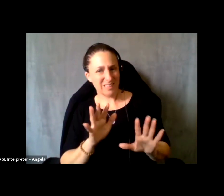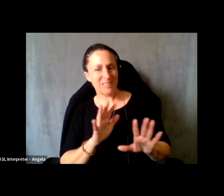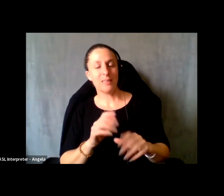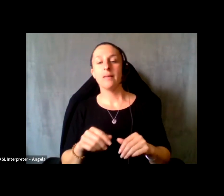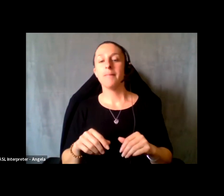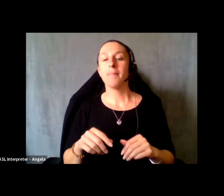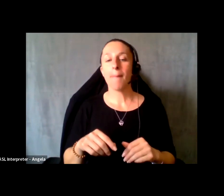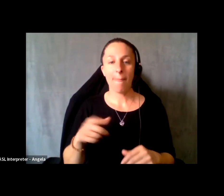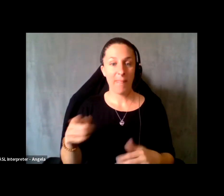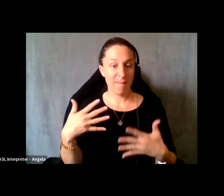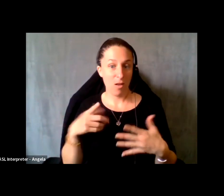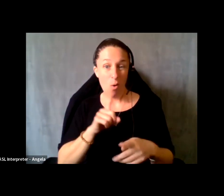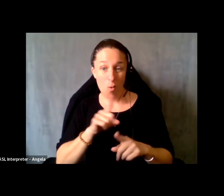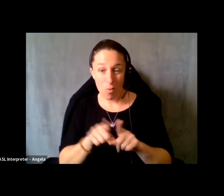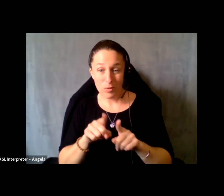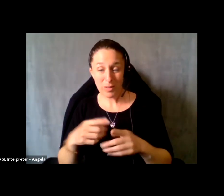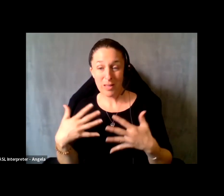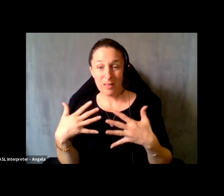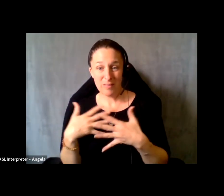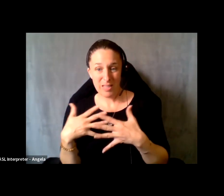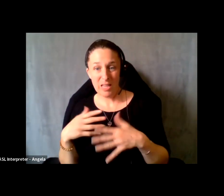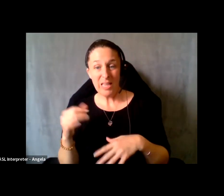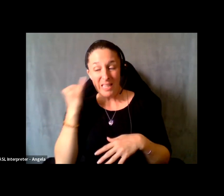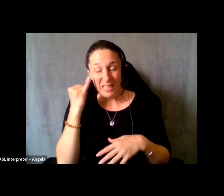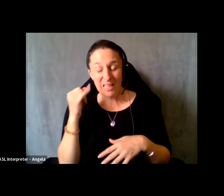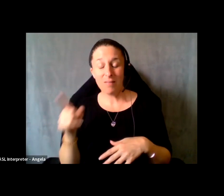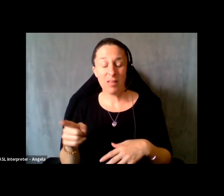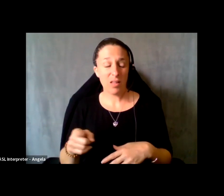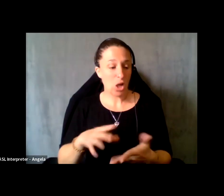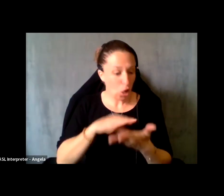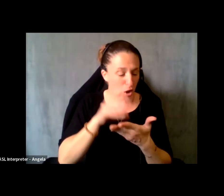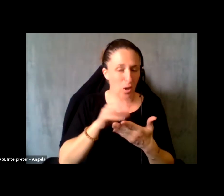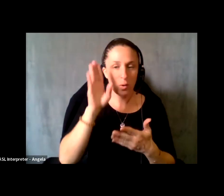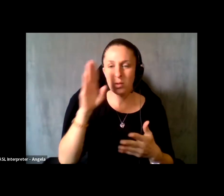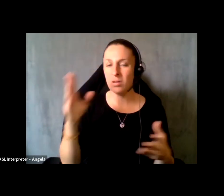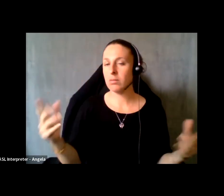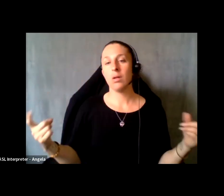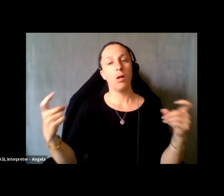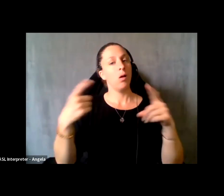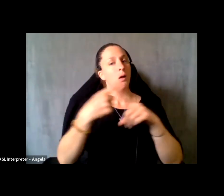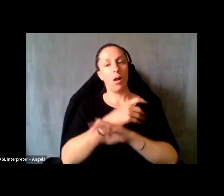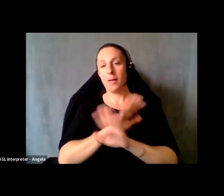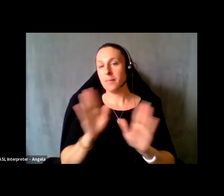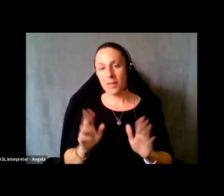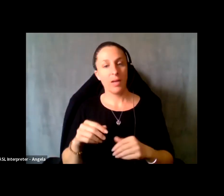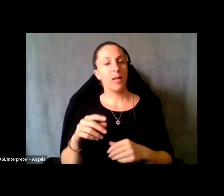learning to use the device will be overly complicated. Right? Or that….and they're